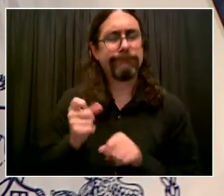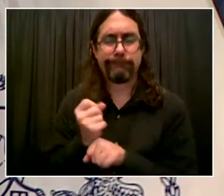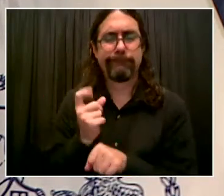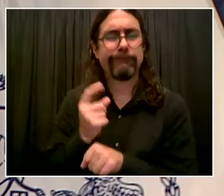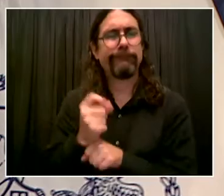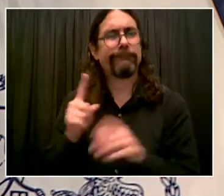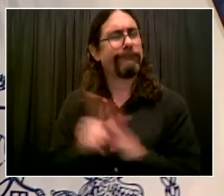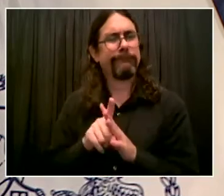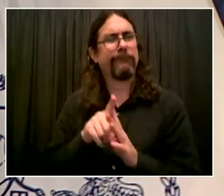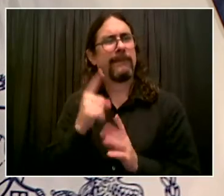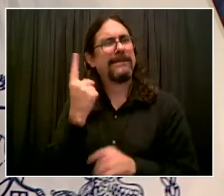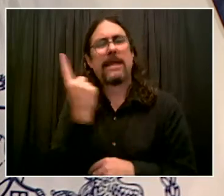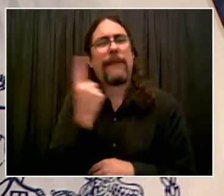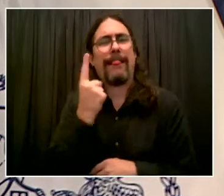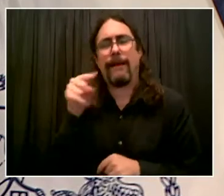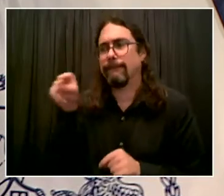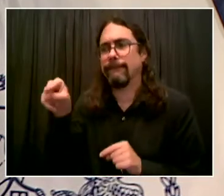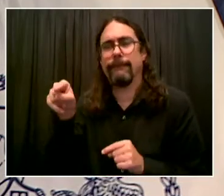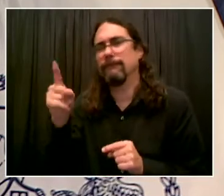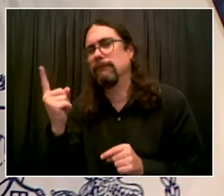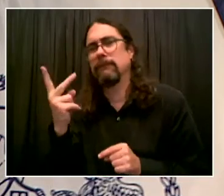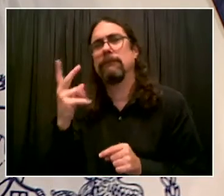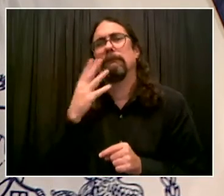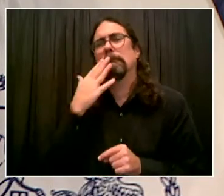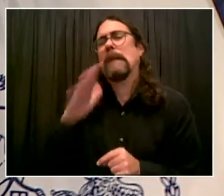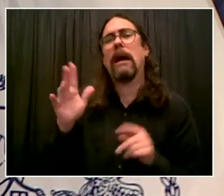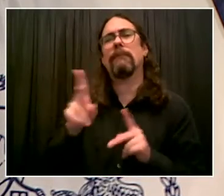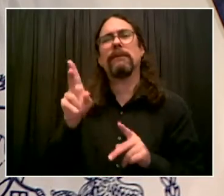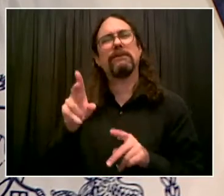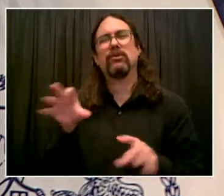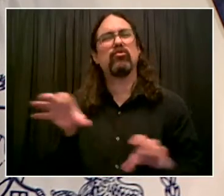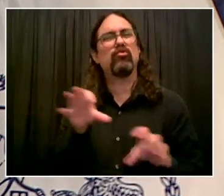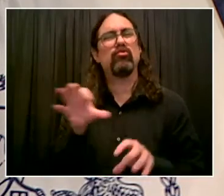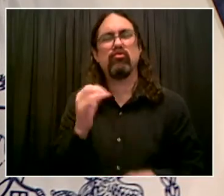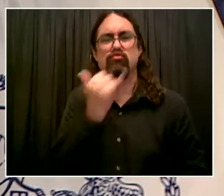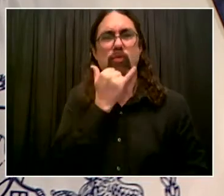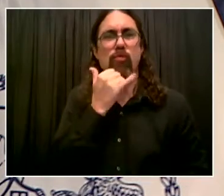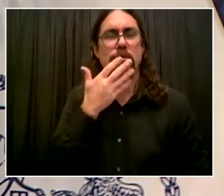TO KEEP PEOPLE SAFE. THIS YEAR, AS ANNOUNCED ON